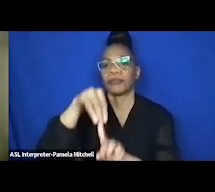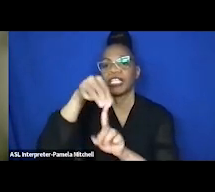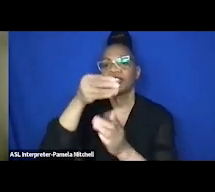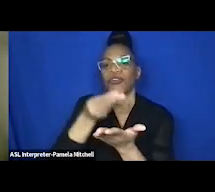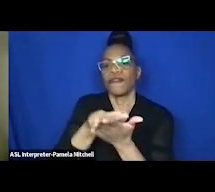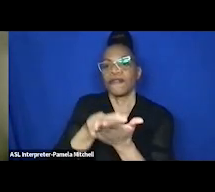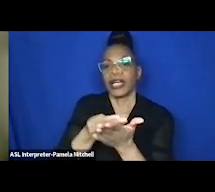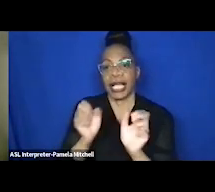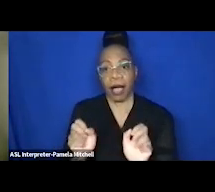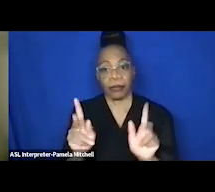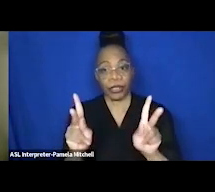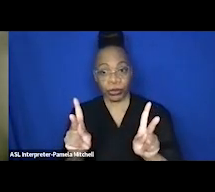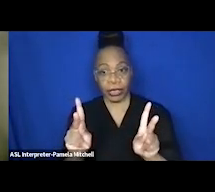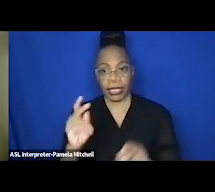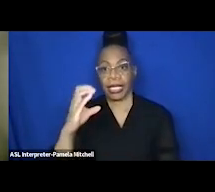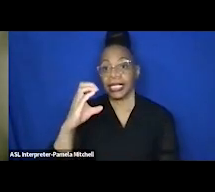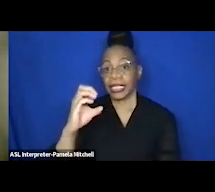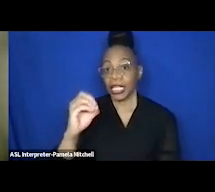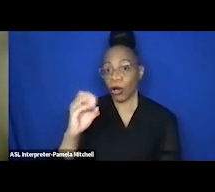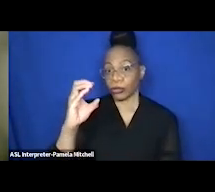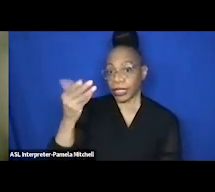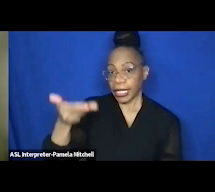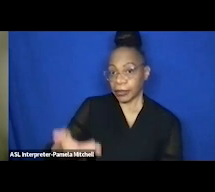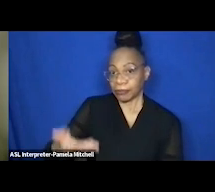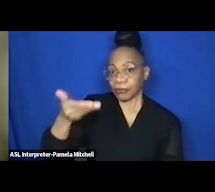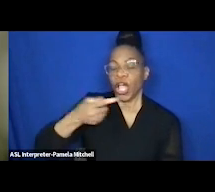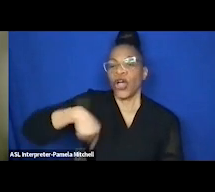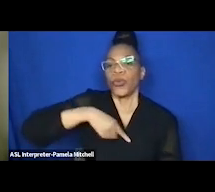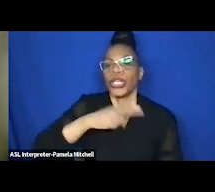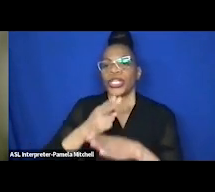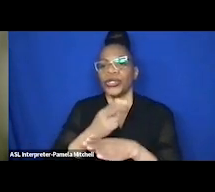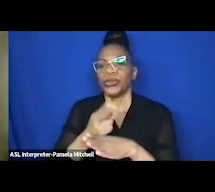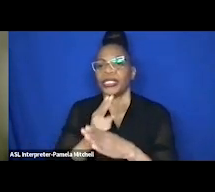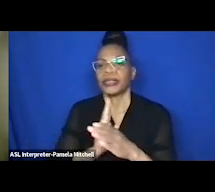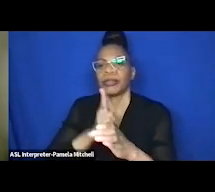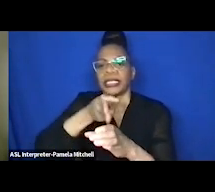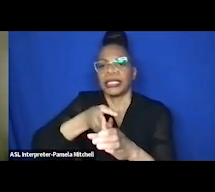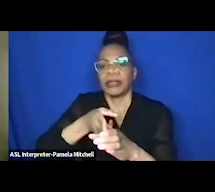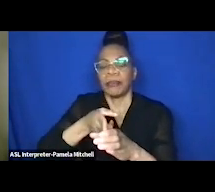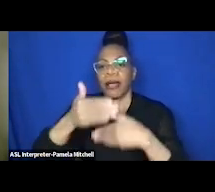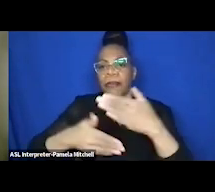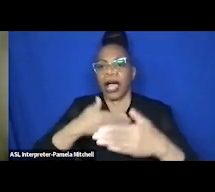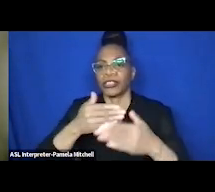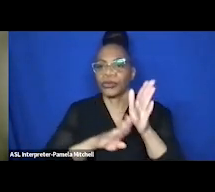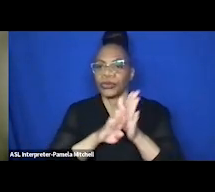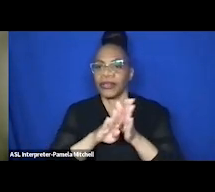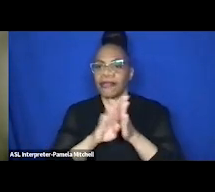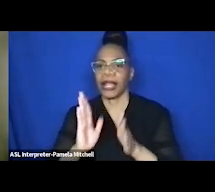So as a CoC, we utilized a participatory process to develop our CoC-wide plan